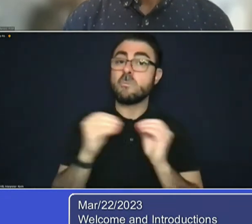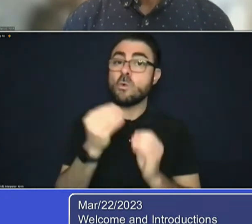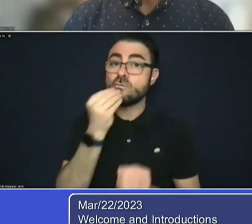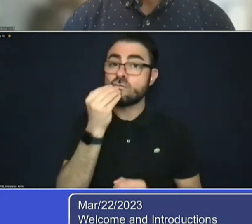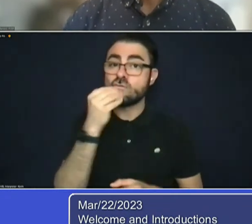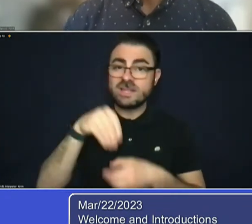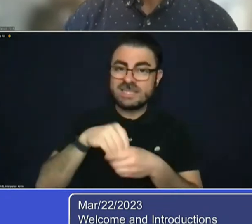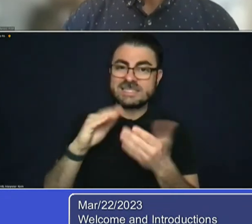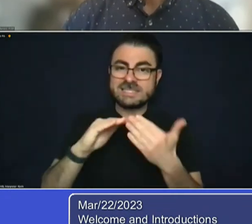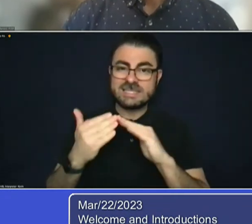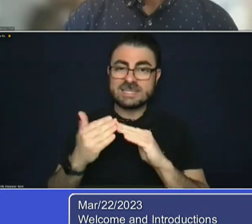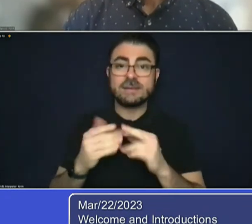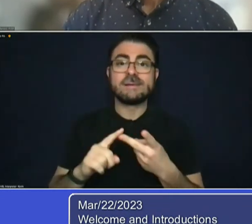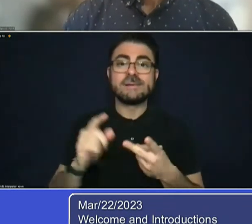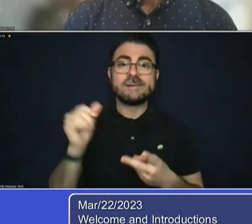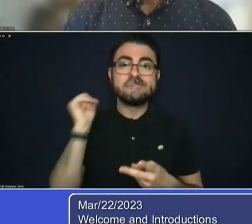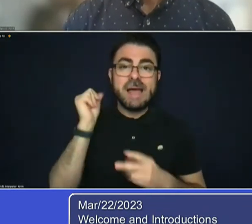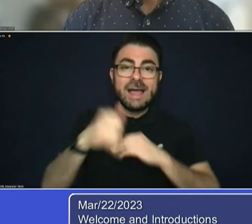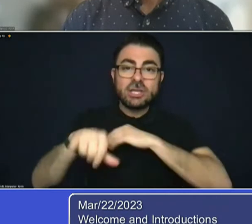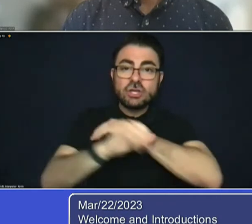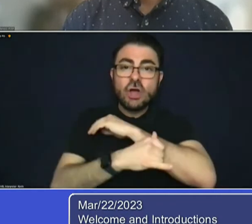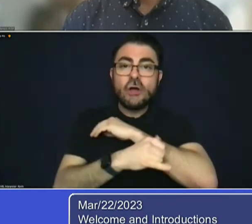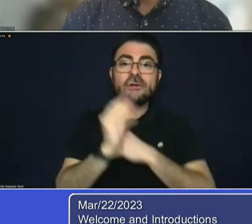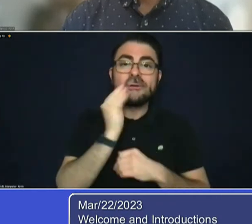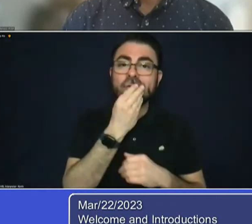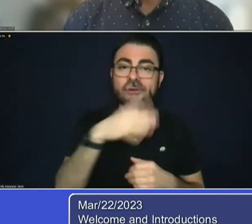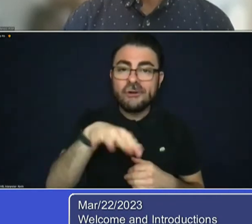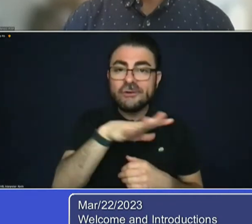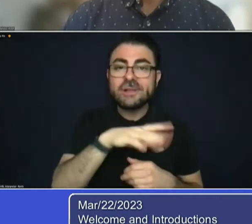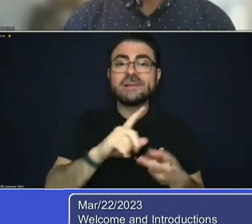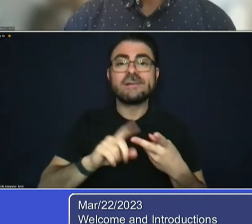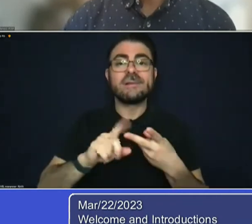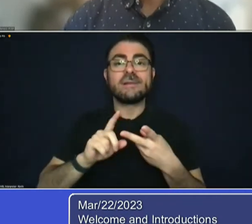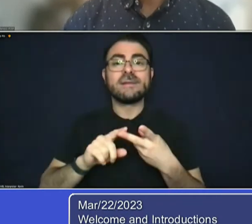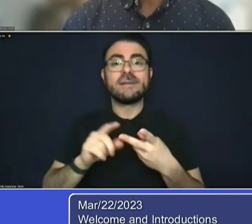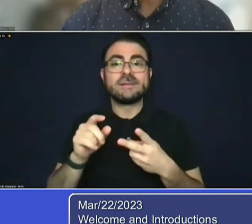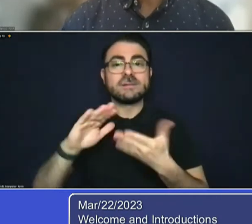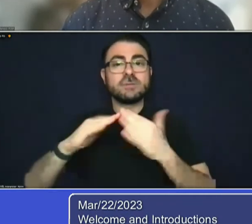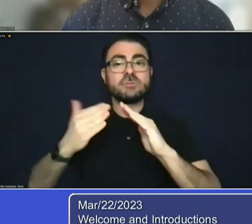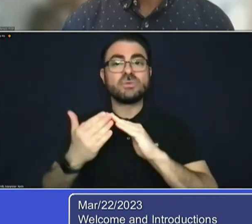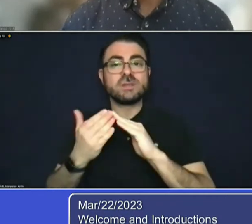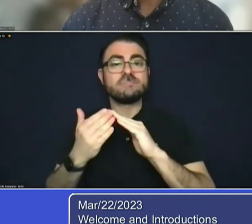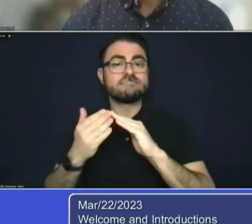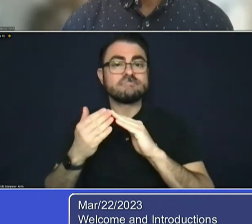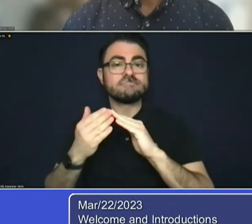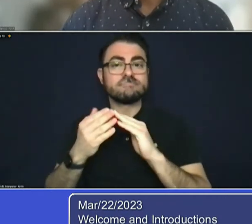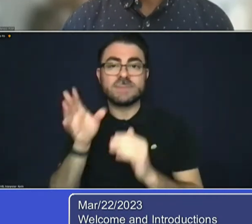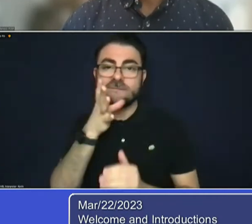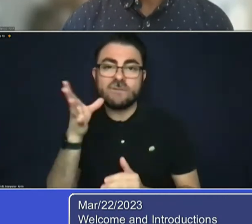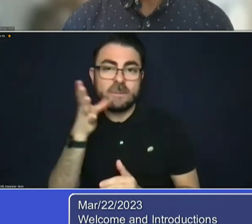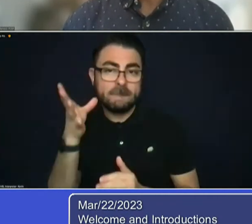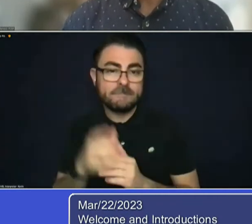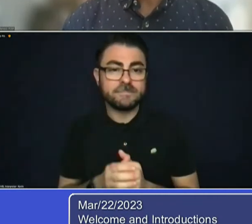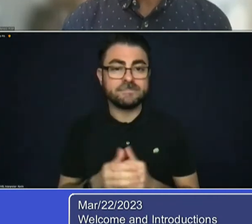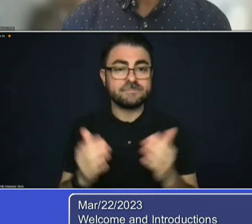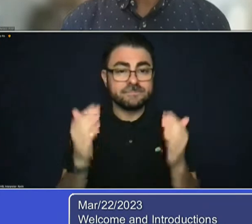PRODUCE MORE FOOD WITHIN THE